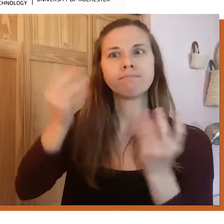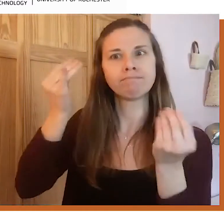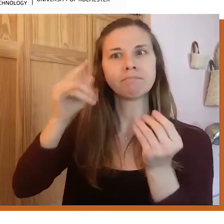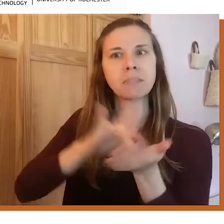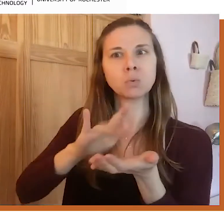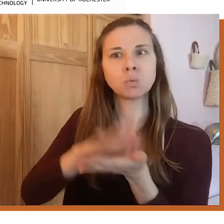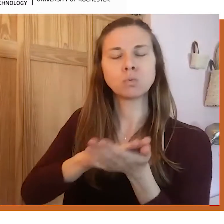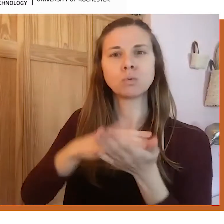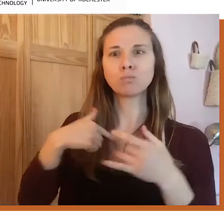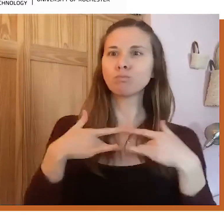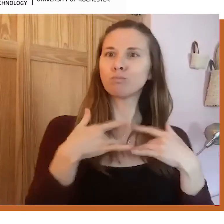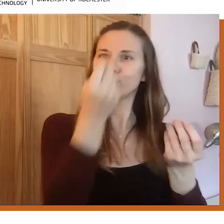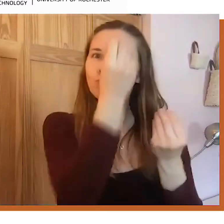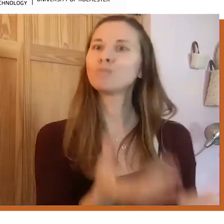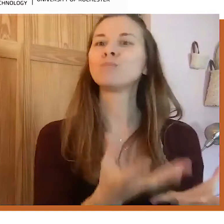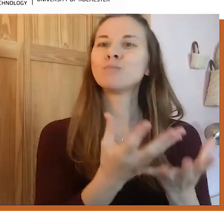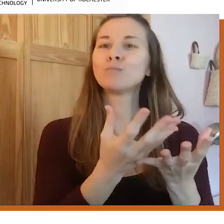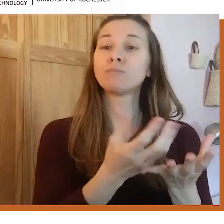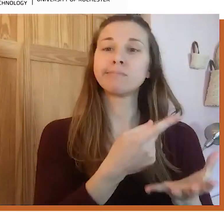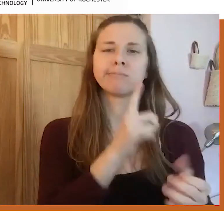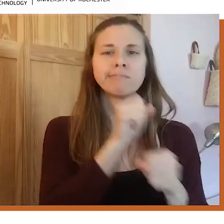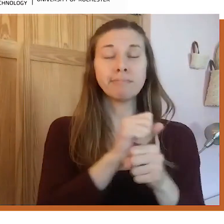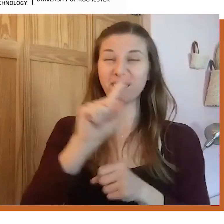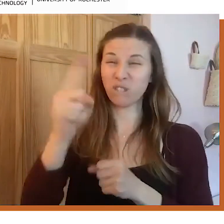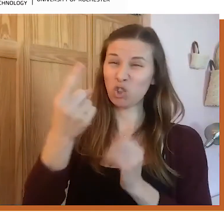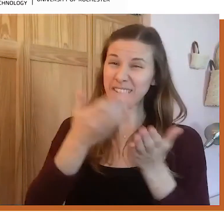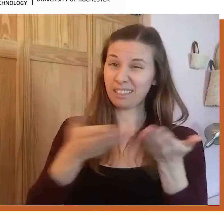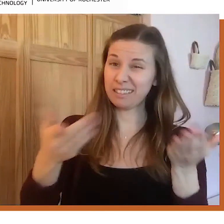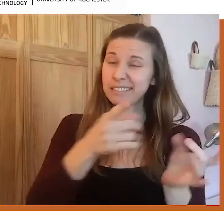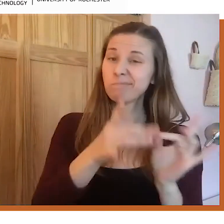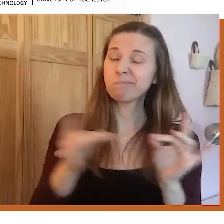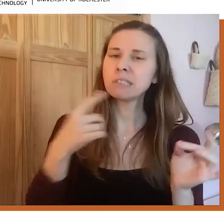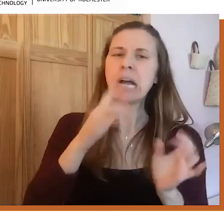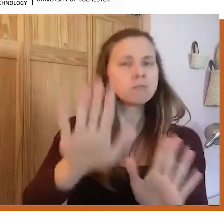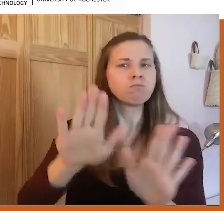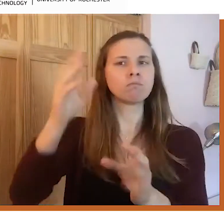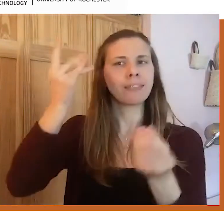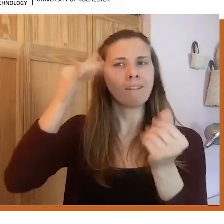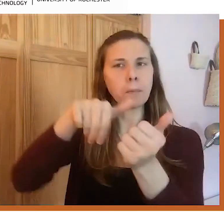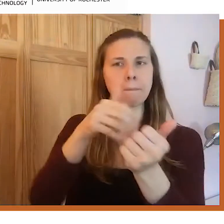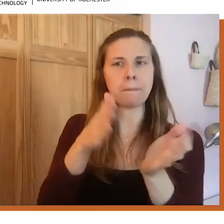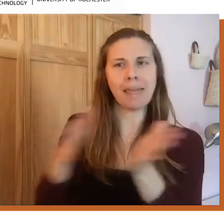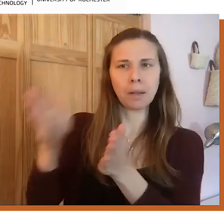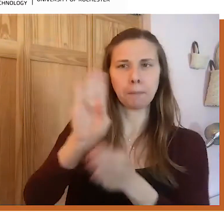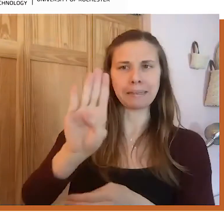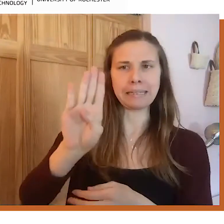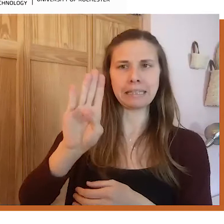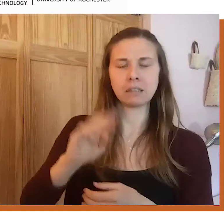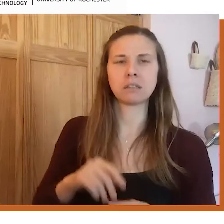I was excited because I was thinking about going to medical school, so I decided to tell them, and they told me that I should think of a plan "B."